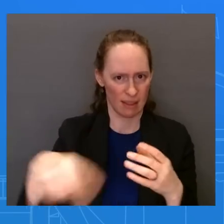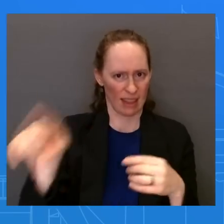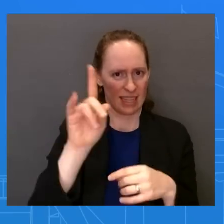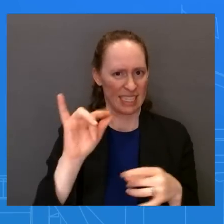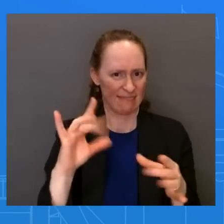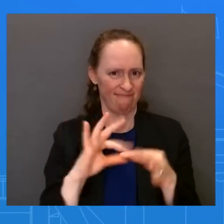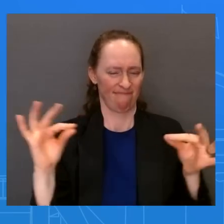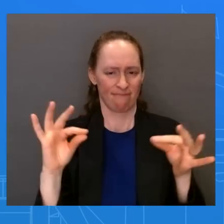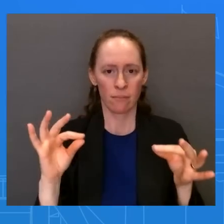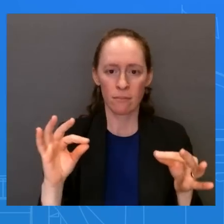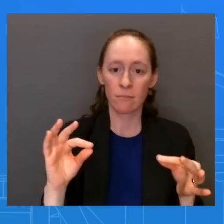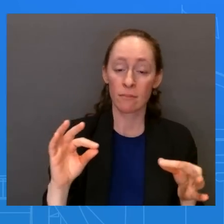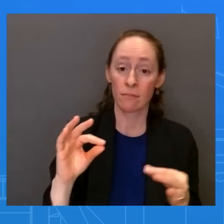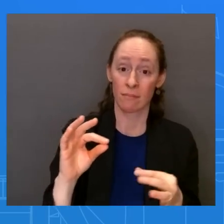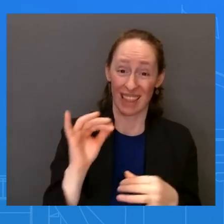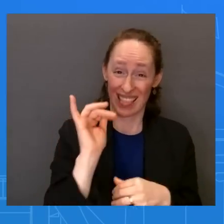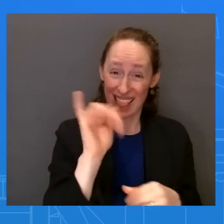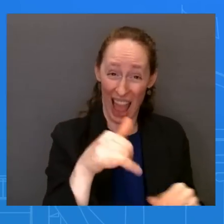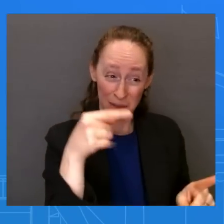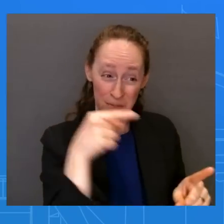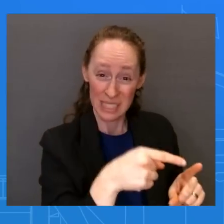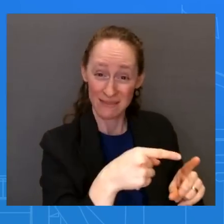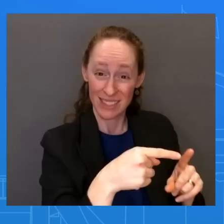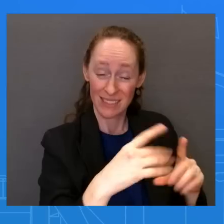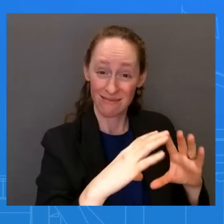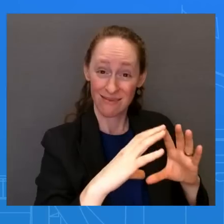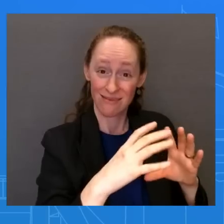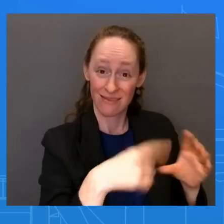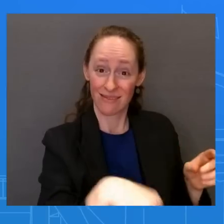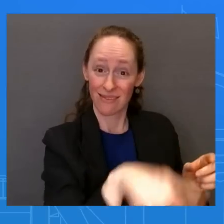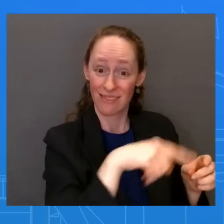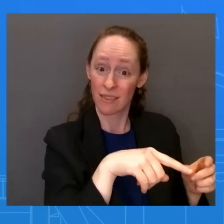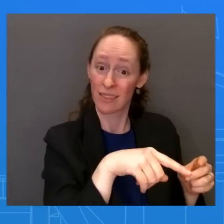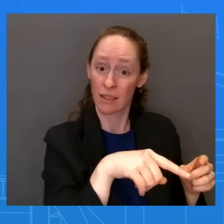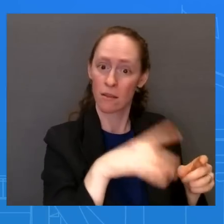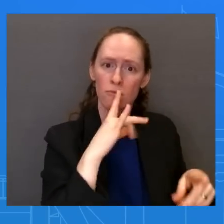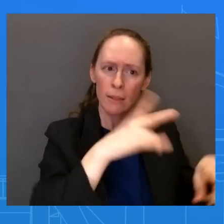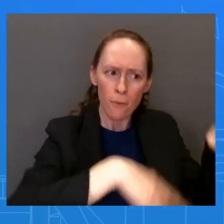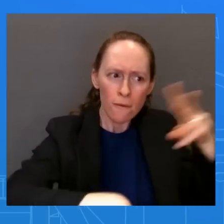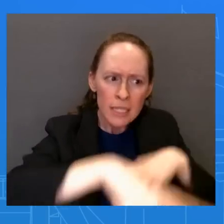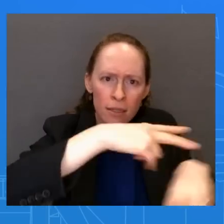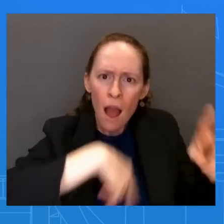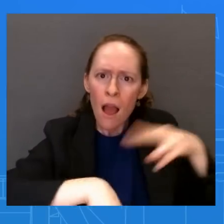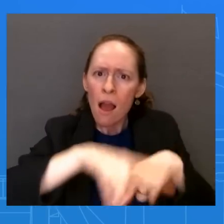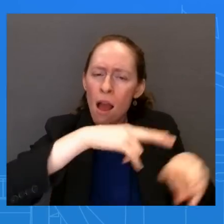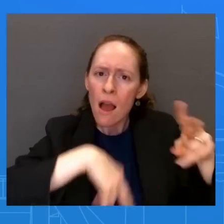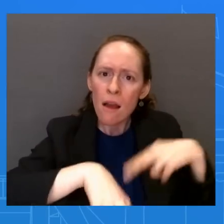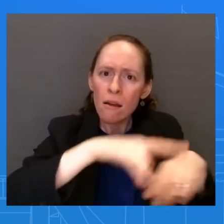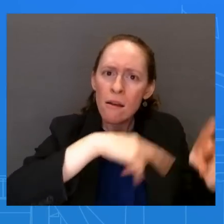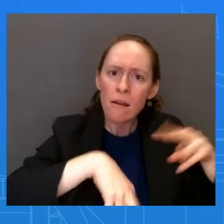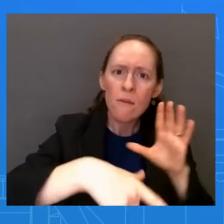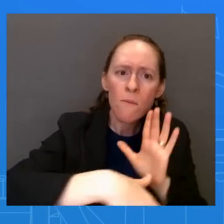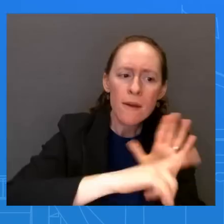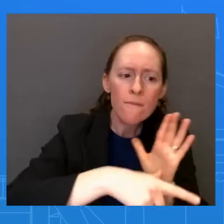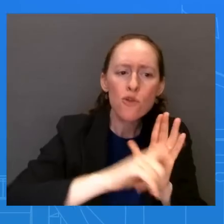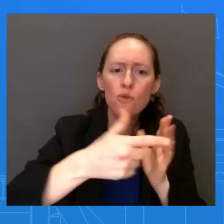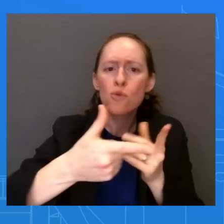and dangerous conspiracy theories." Given the statement, does the White House view the Oversight Committee as even legitimate? Ms. Jean-Pierre: So, look, I've been very clear,